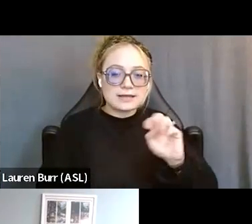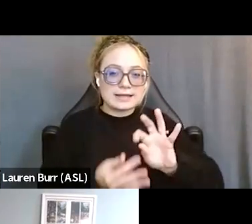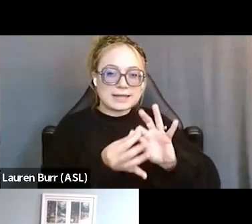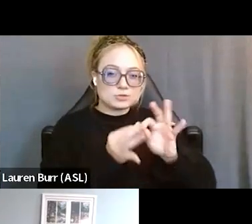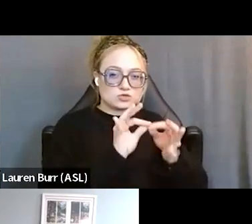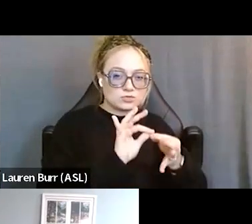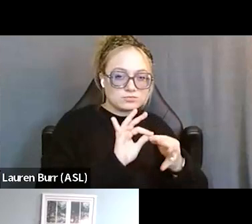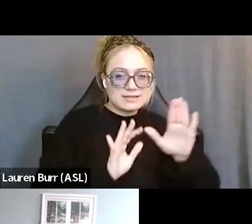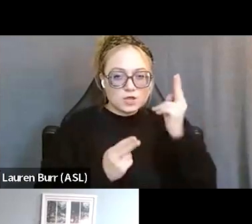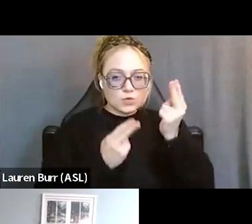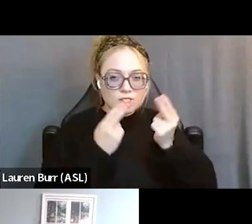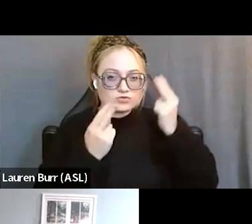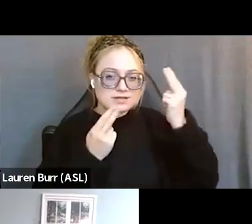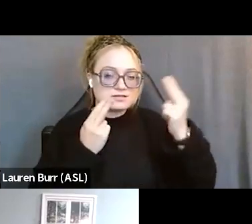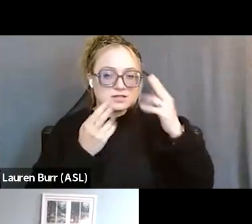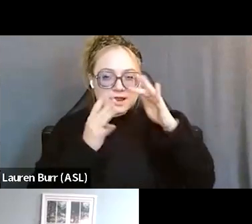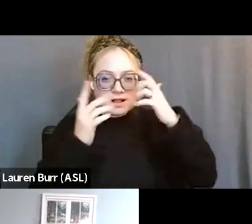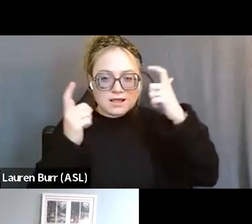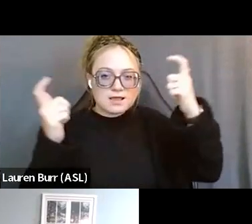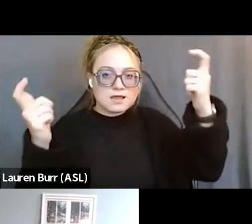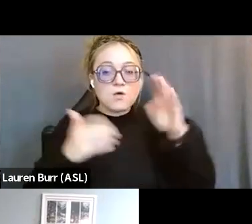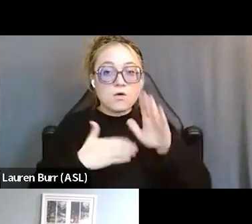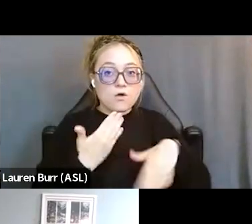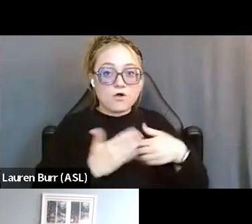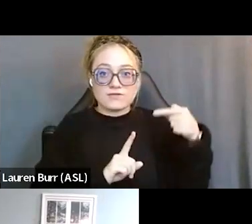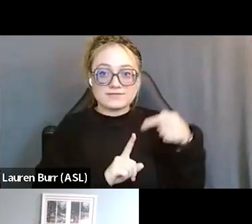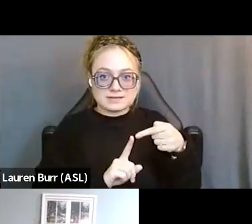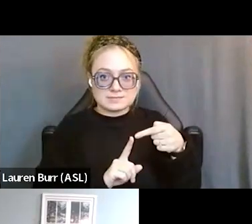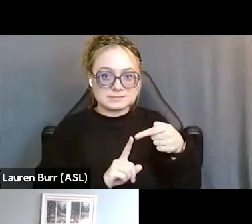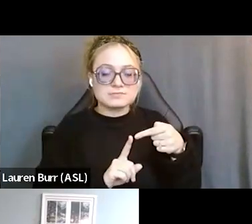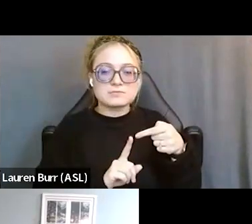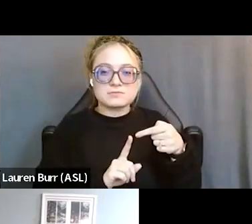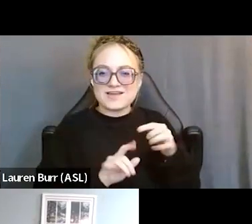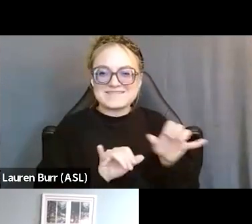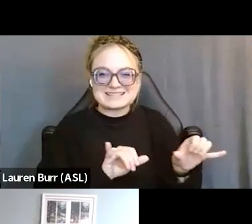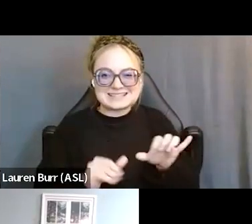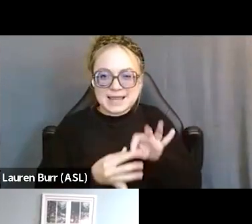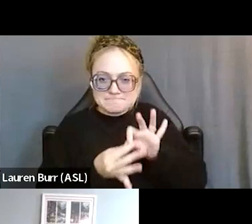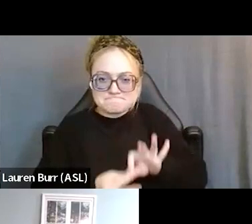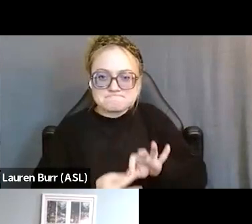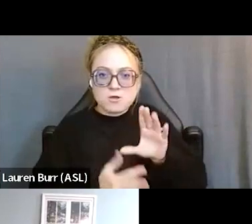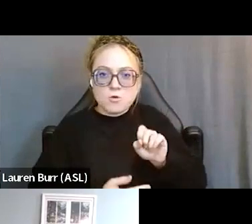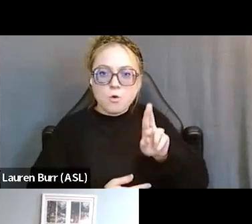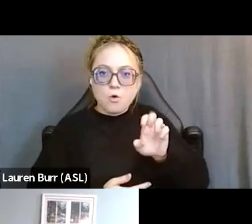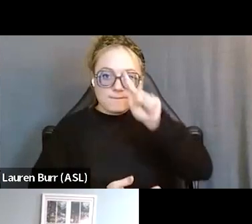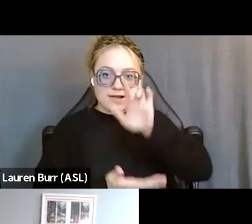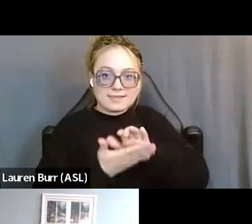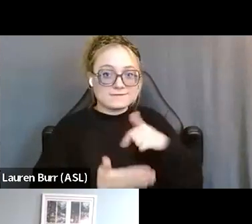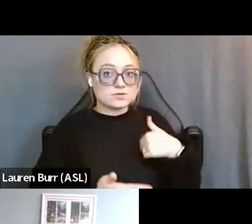all of these things boil down to the same core beliefs that we're familiar with for those with depression,